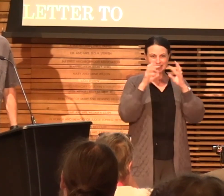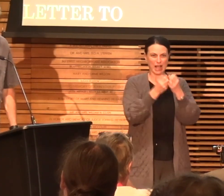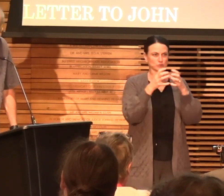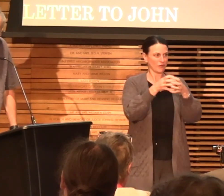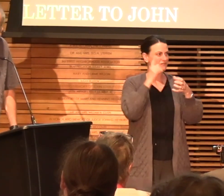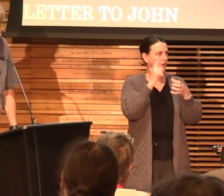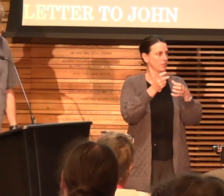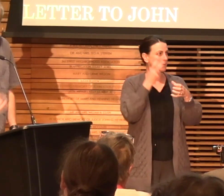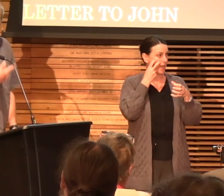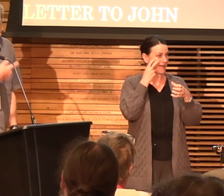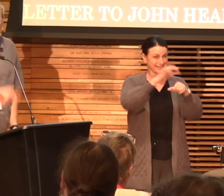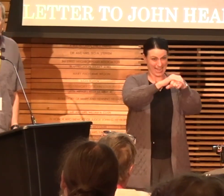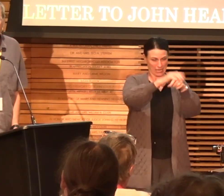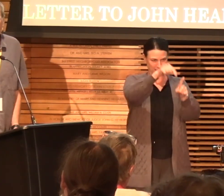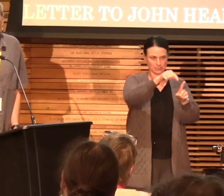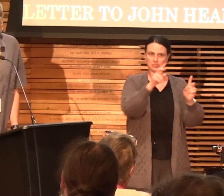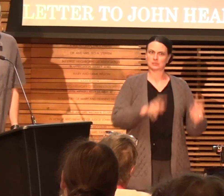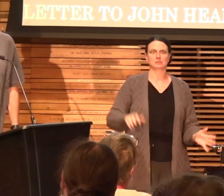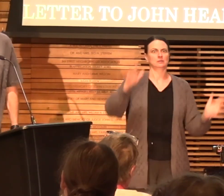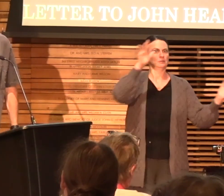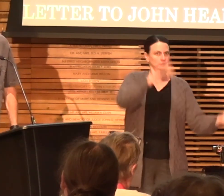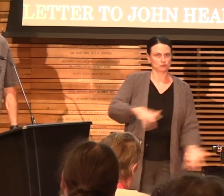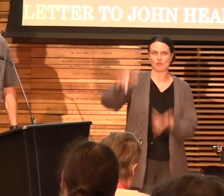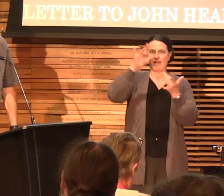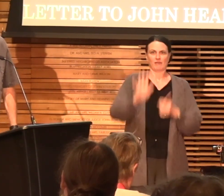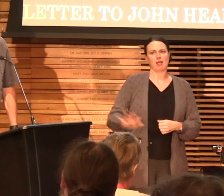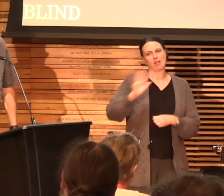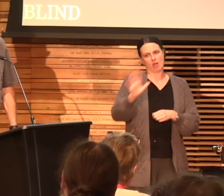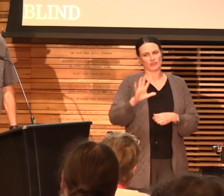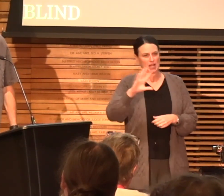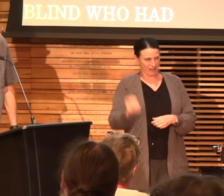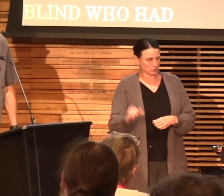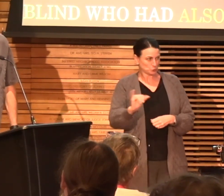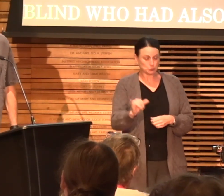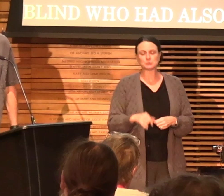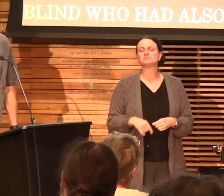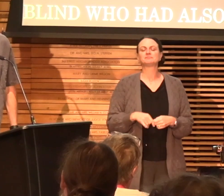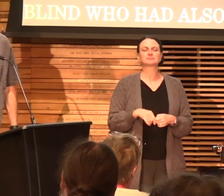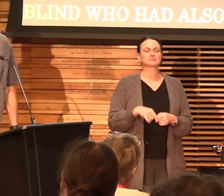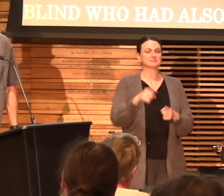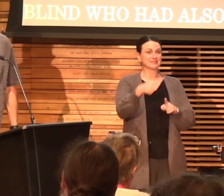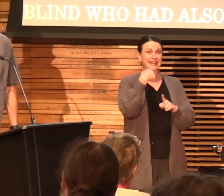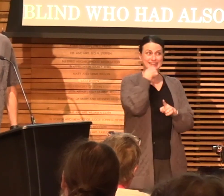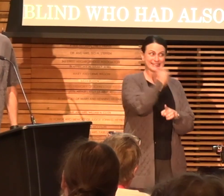who had also traveled extensively in Africa, who tells her,